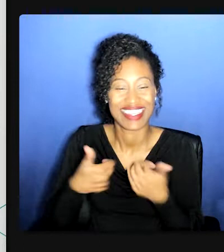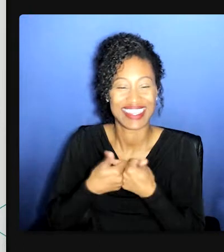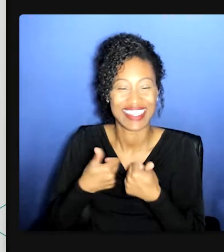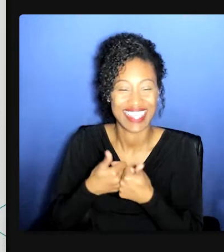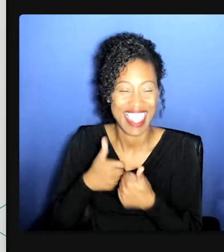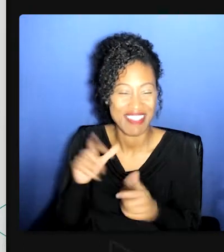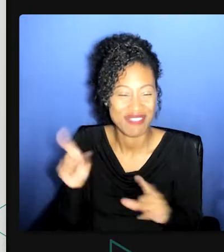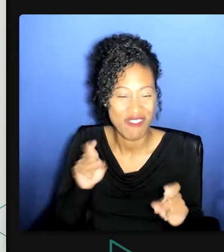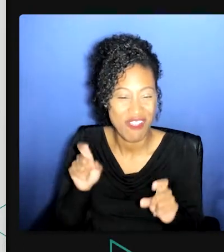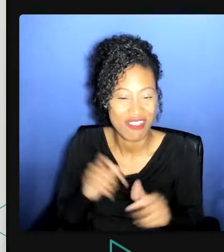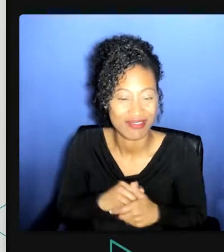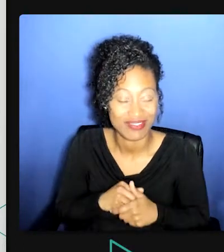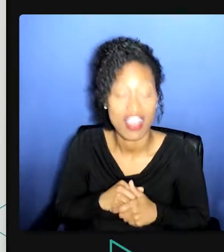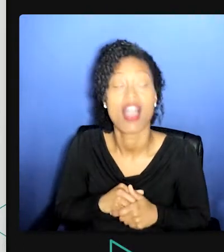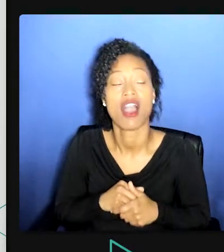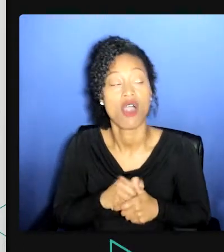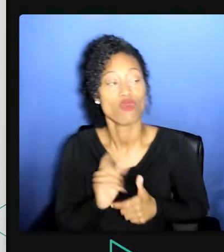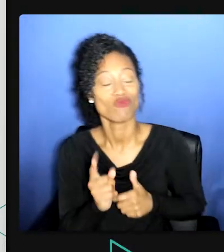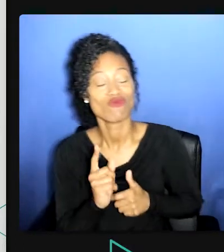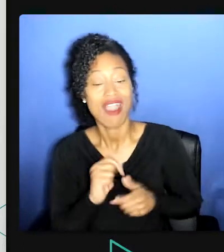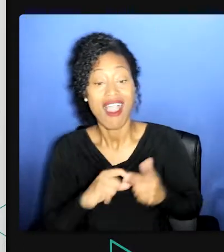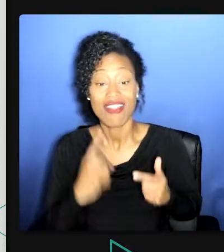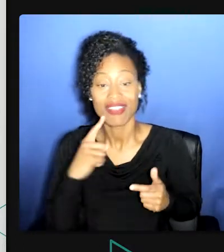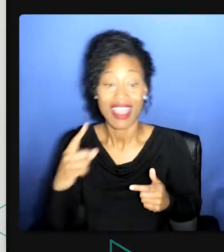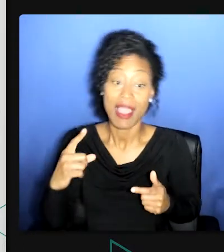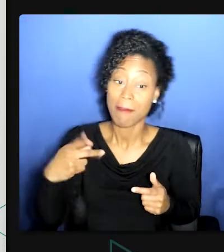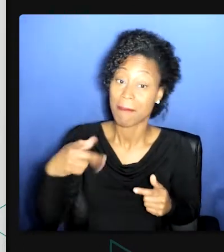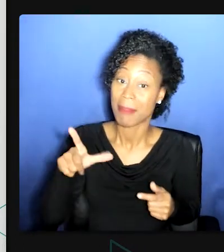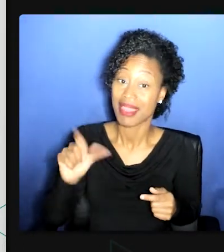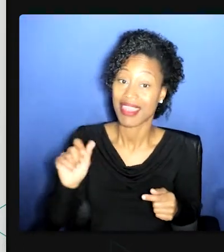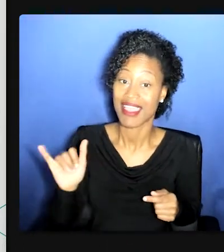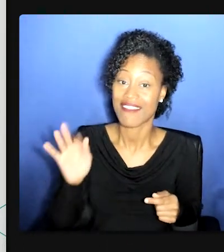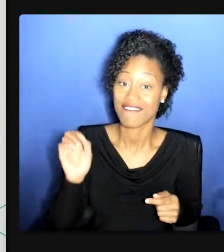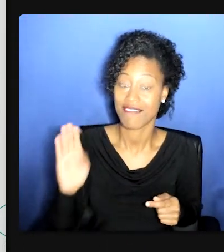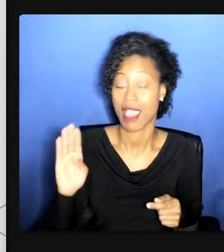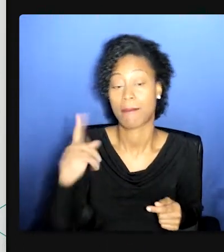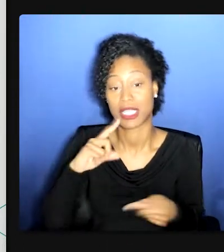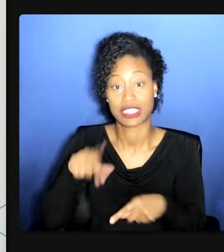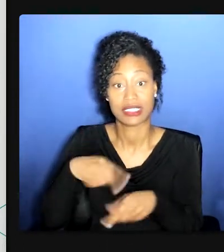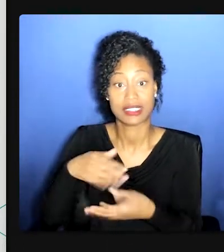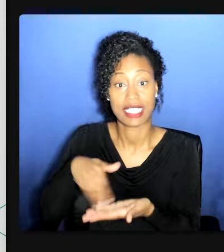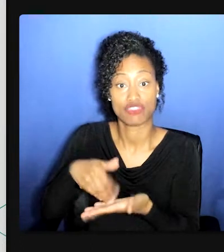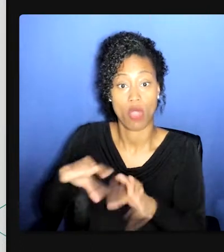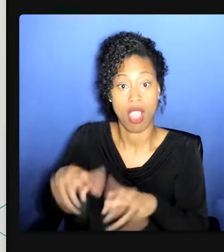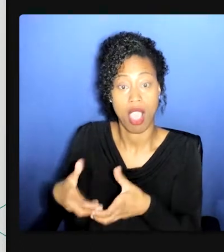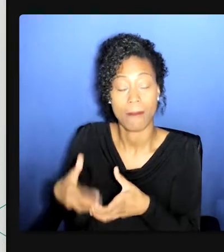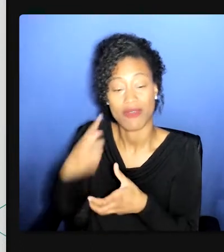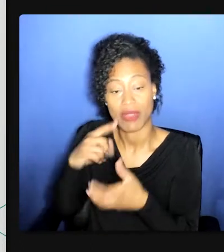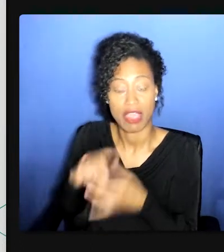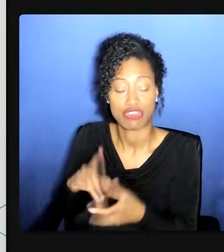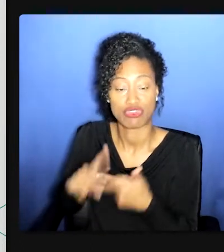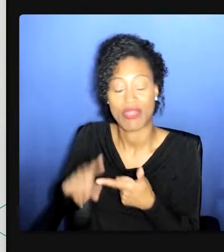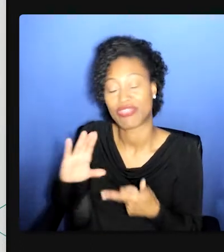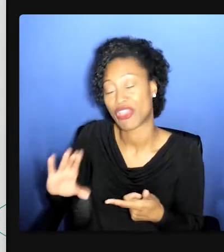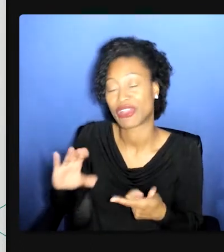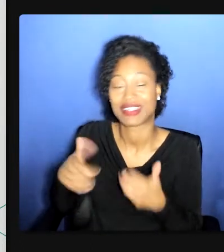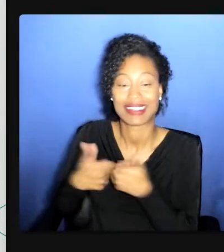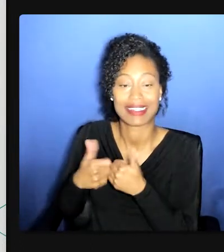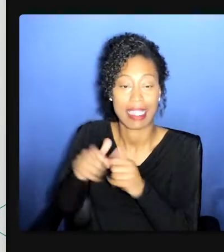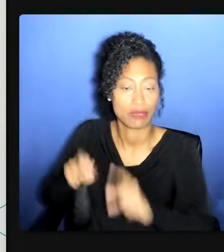[Emma] As you can see in the diagram, PlayFab is a central hub that handles requests and responses related to the game servers.